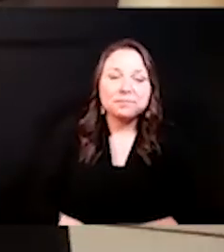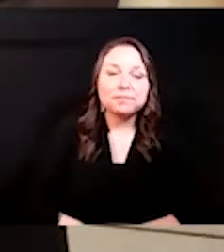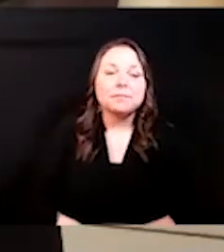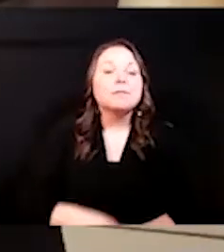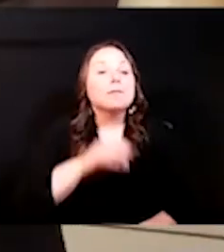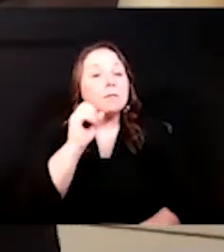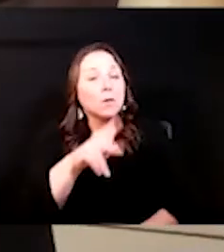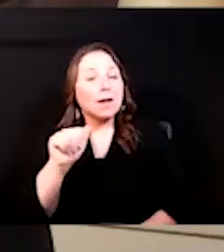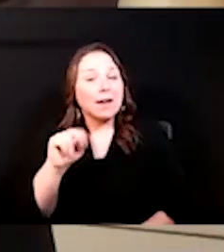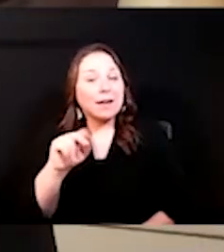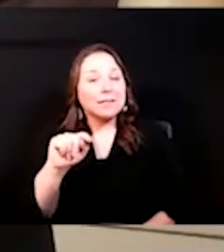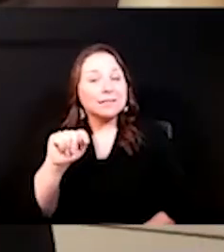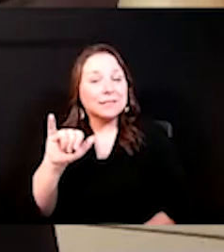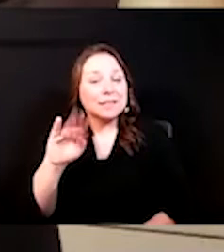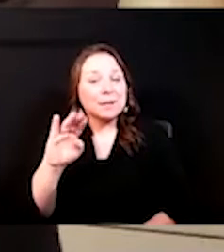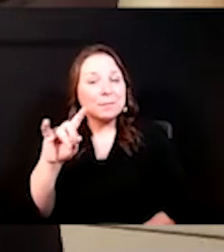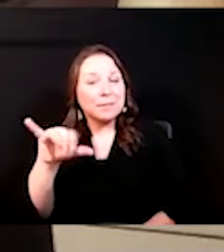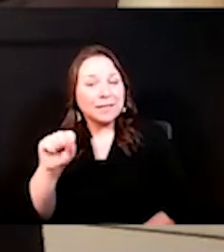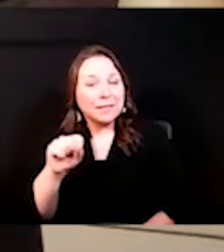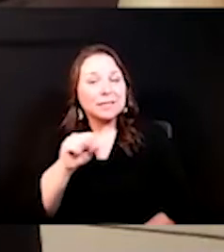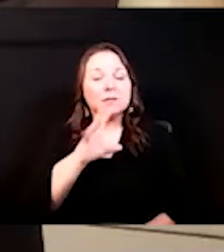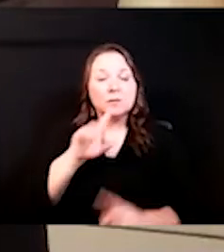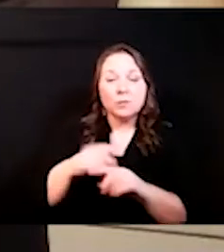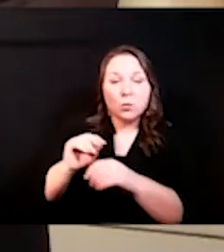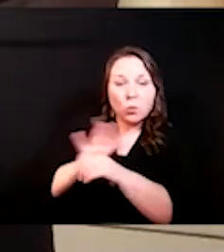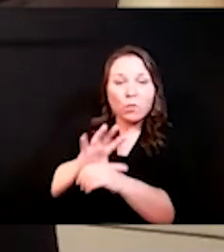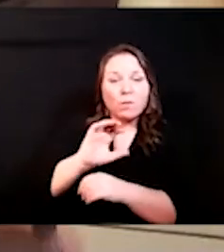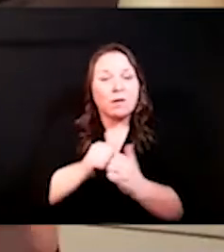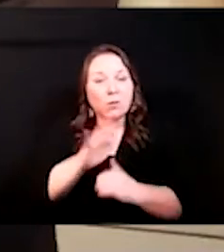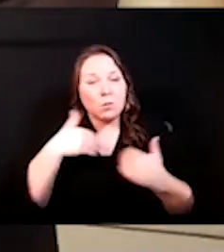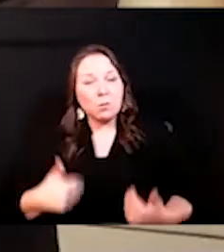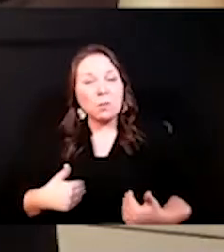» SPEAKING OF ANTIBODIES, WHILE WE'RE TALKING ABOUT COVID AND HOW YOUR BODY INTERACTS WITH THE VACCINE,